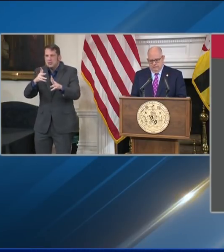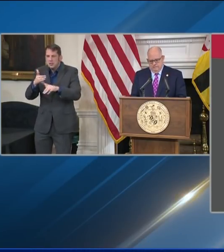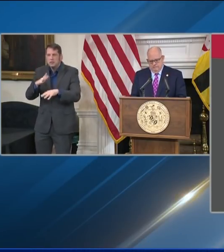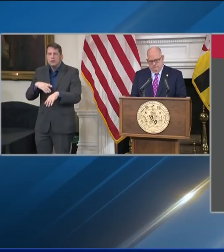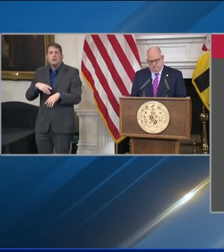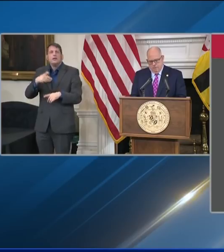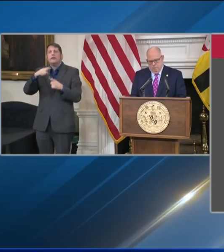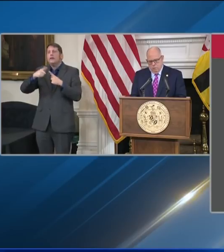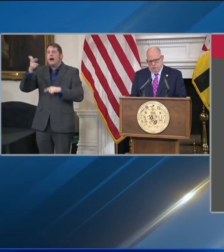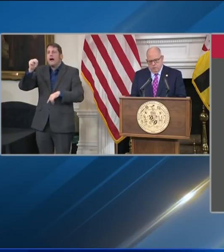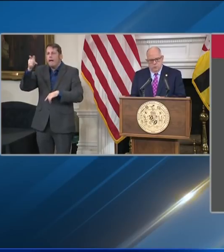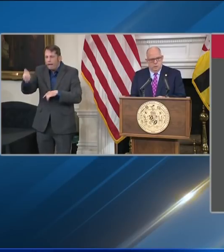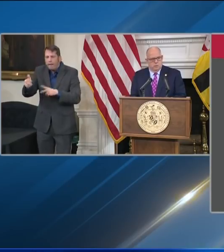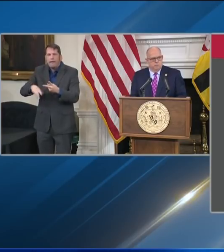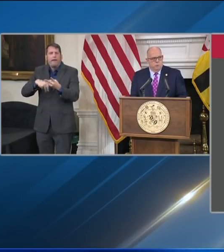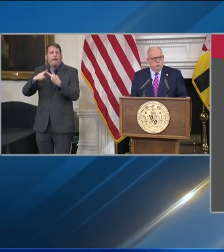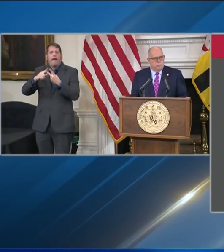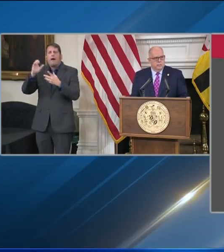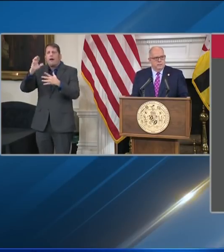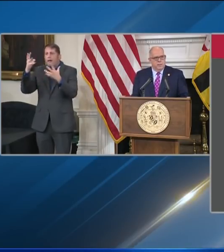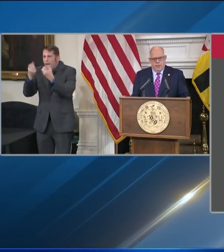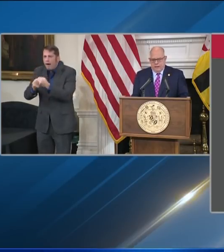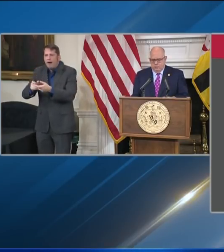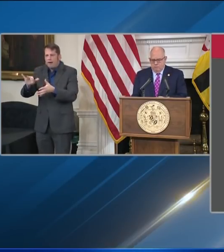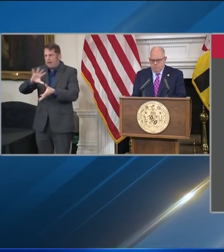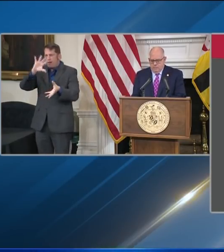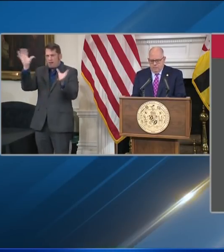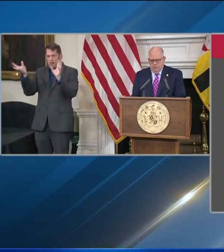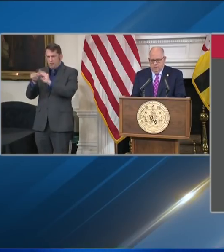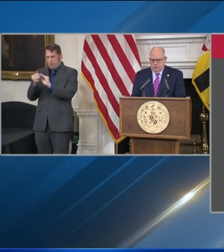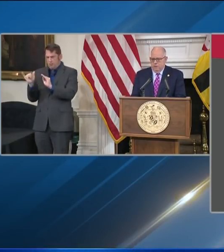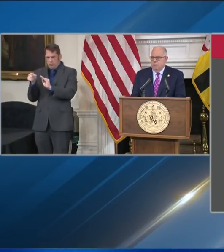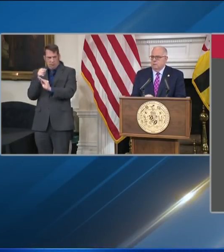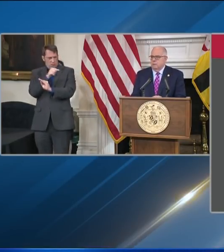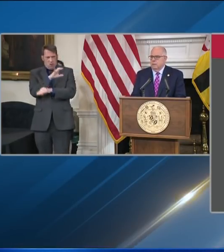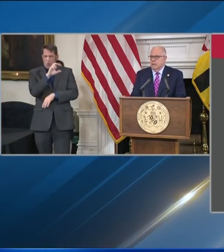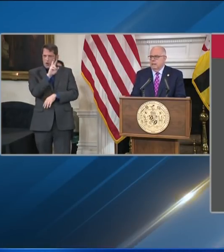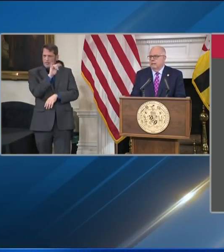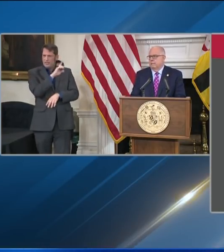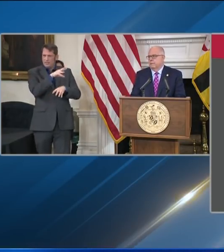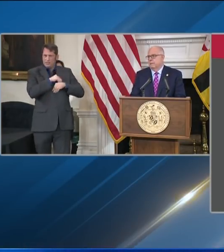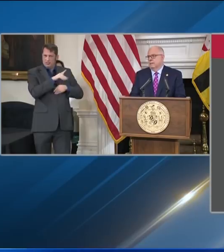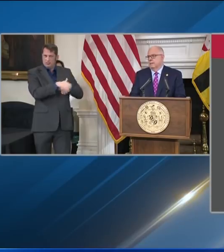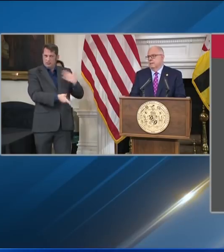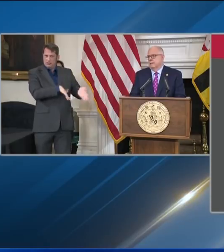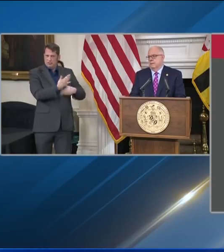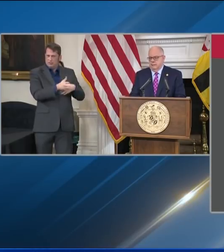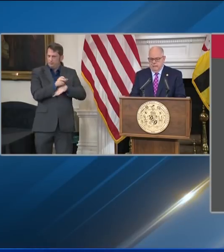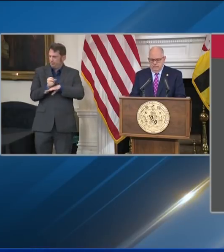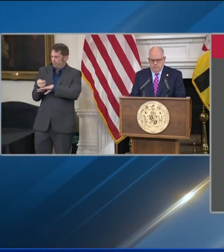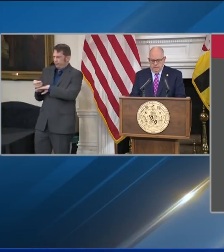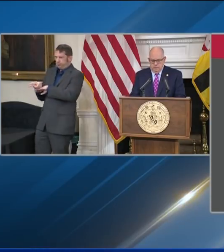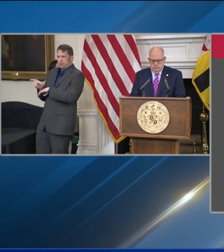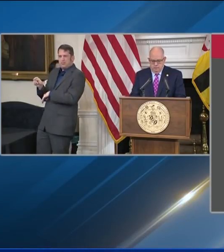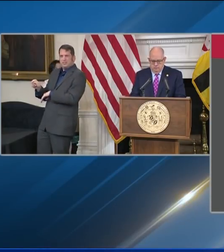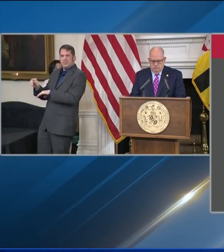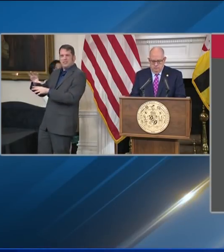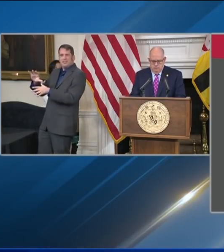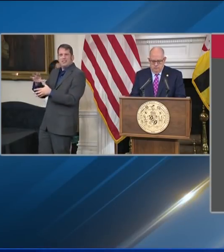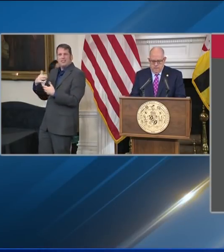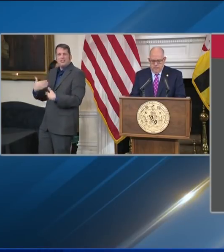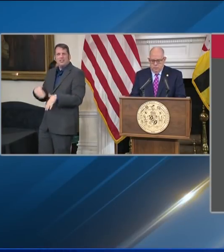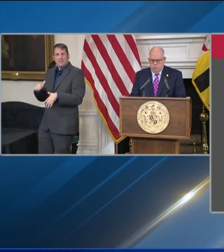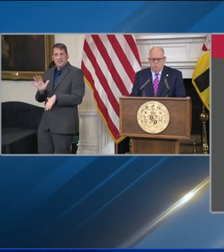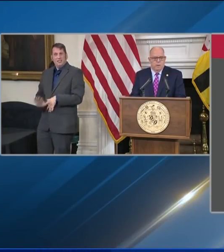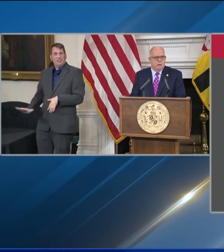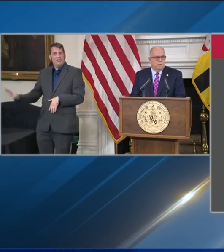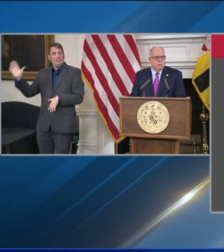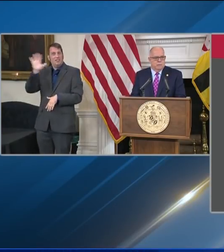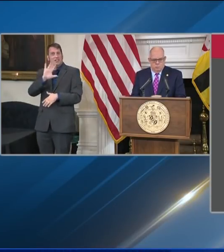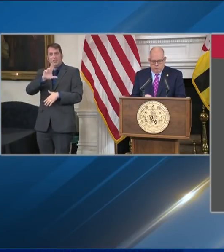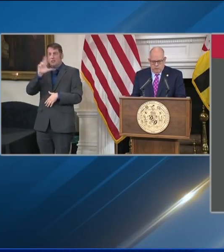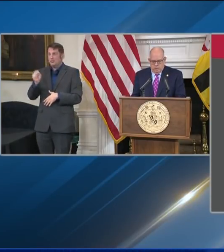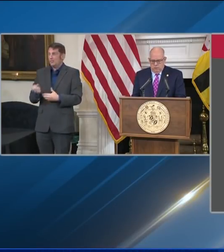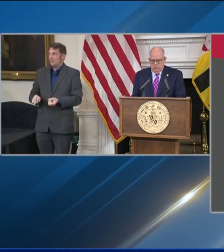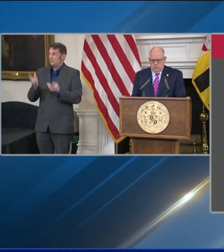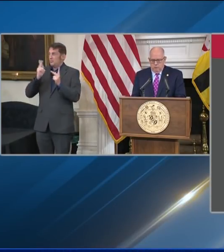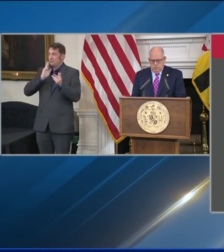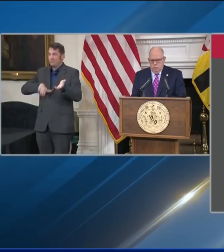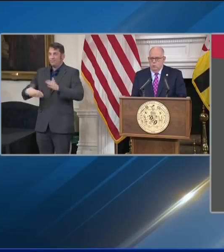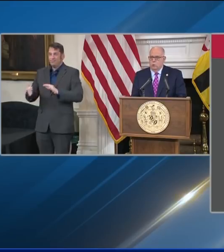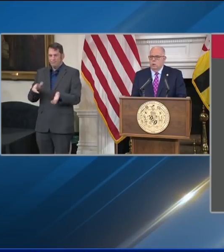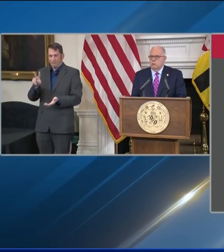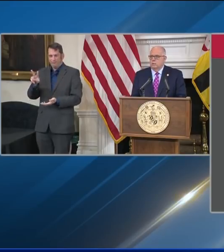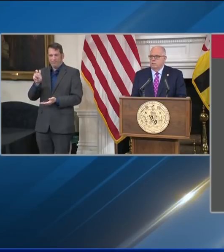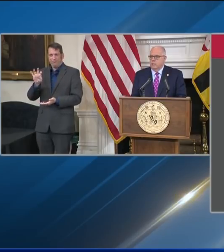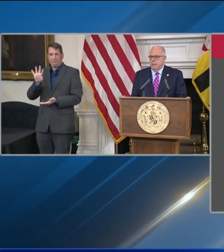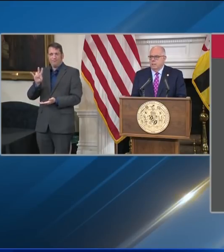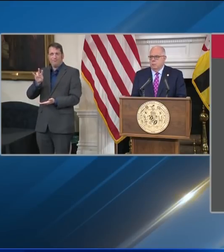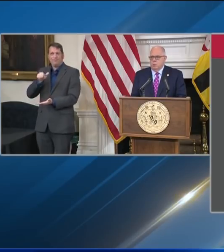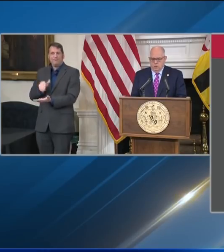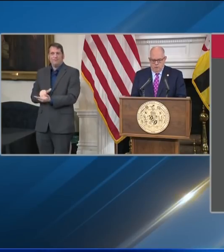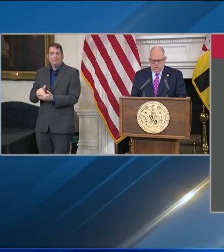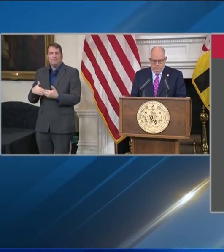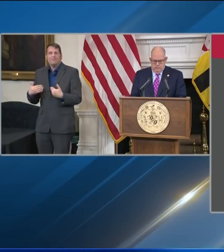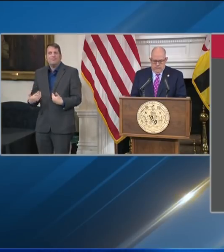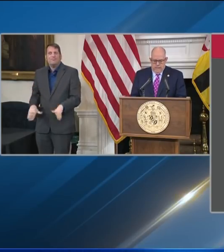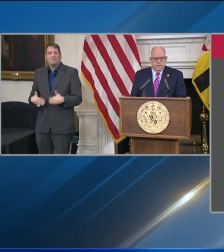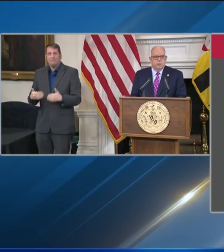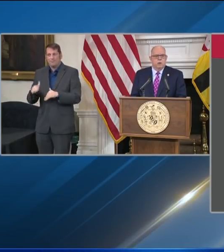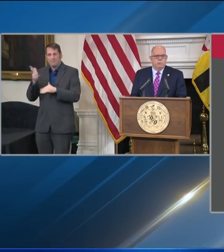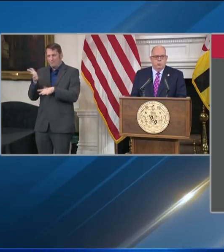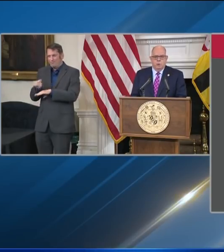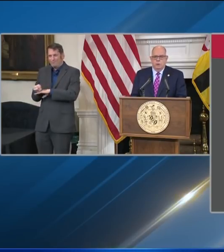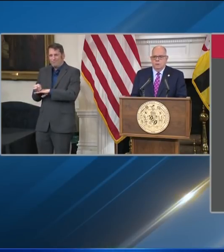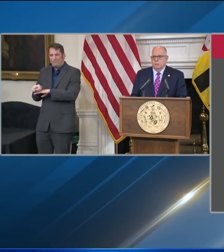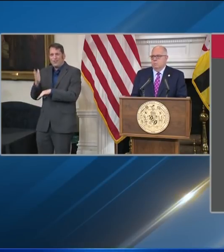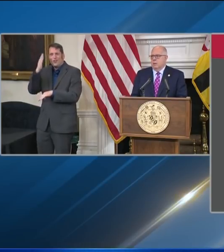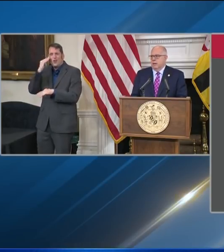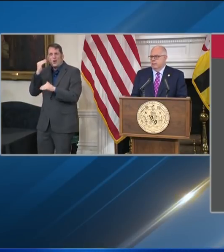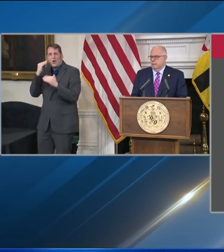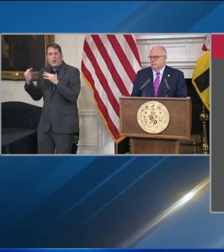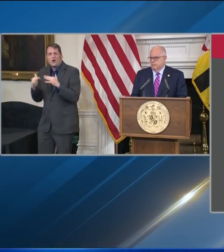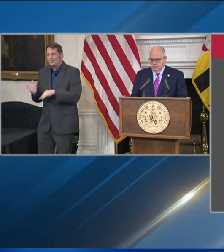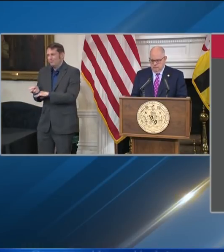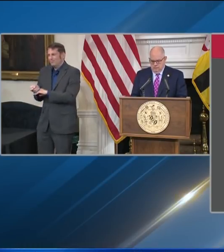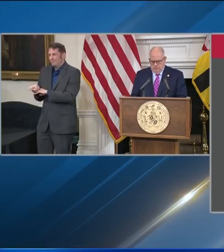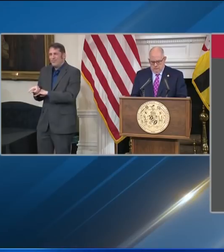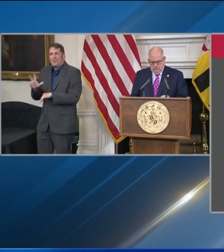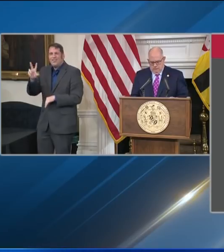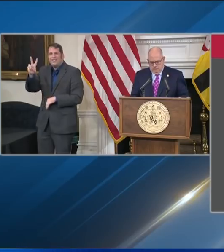TWO CAR ACCIDENTS GUN VIOLENCE AND THE FLU COMBIN MORE THAN TWO HUNDRED AND FORTY SEVEN THOUSAND AMERICANS HAVE TO THIS DEADLY VIRUS THAT IS MORE AMERICANS THAN WE LOST IN THE